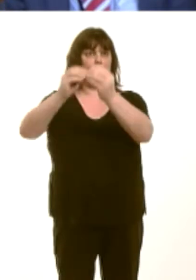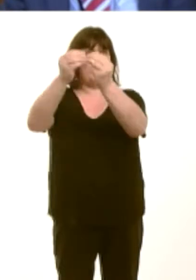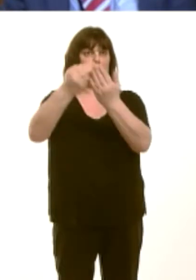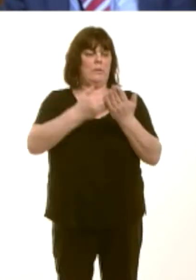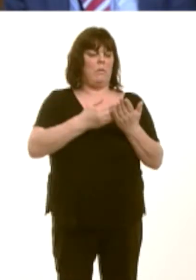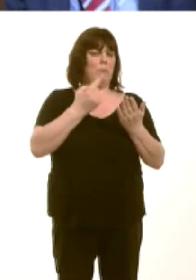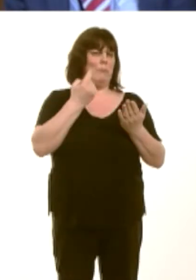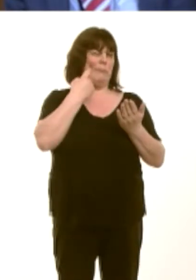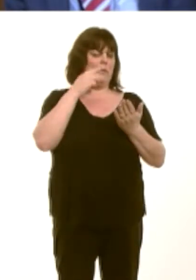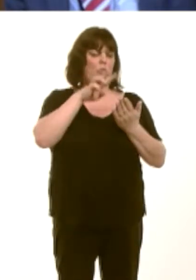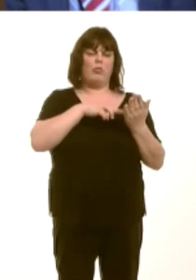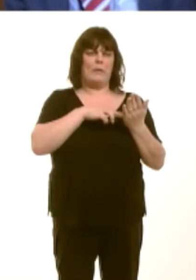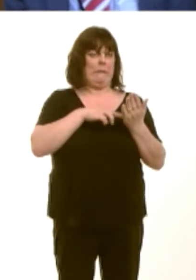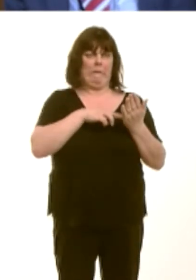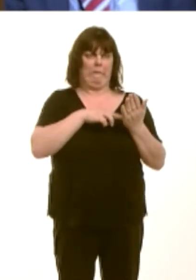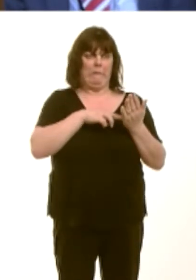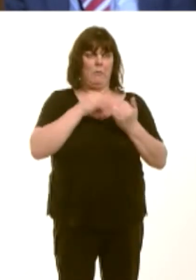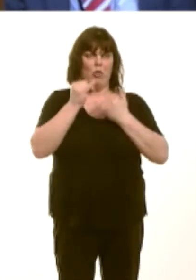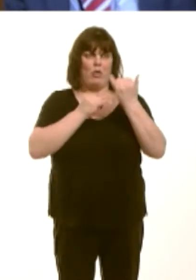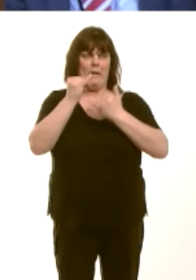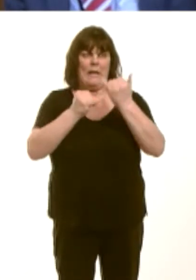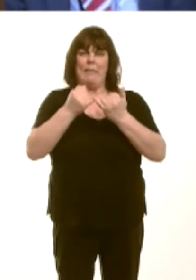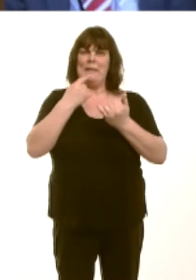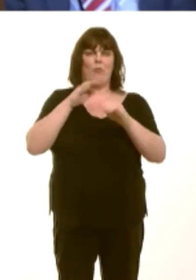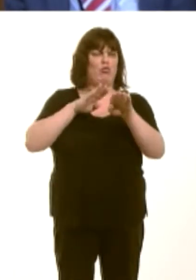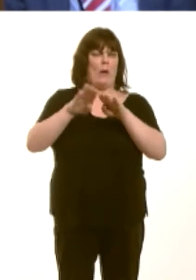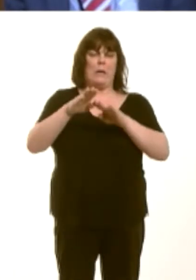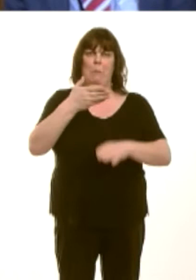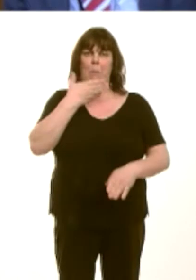There are no trainees there. They complain about the quality of their training, so they will not go back there.